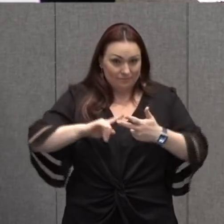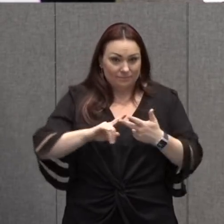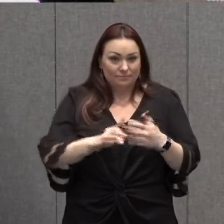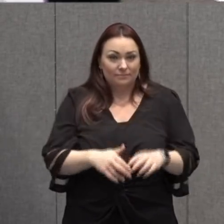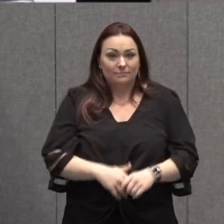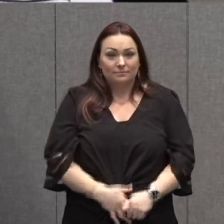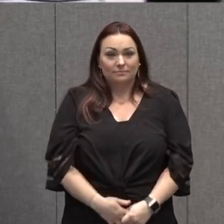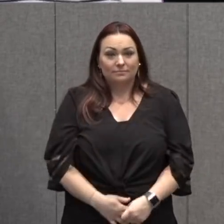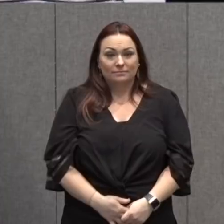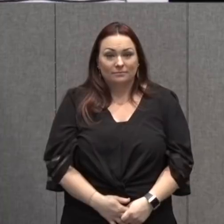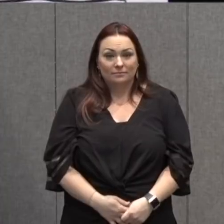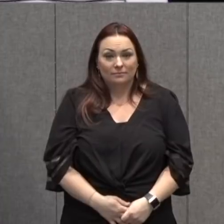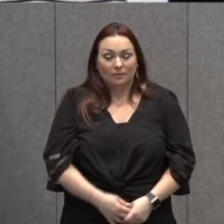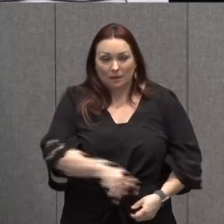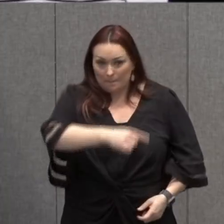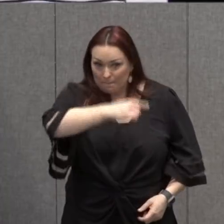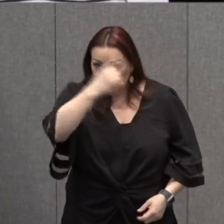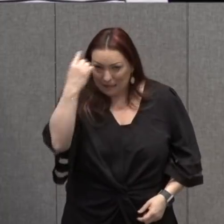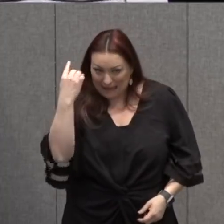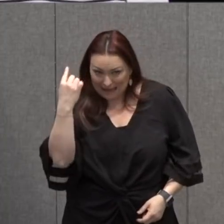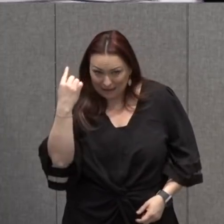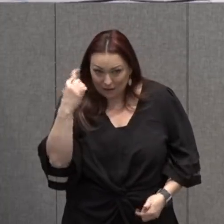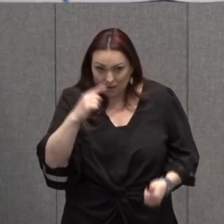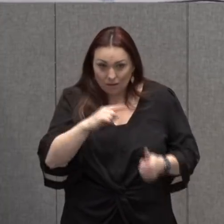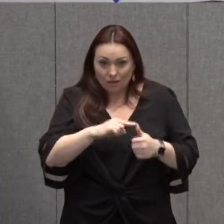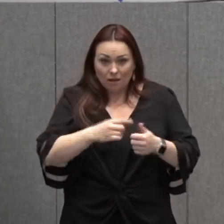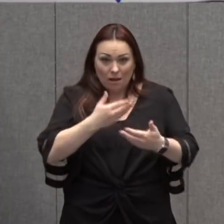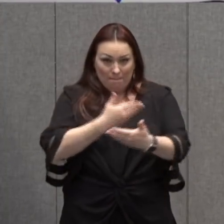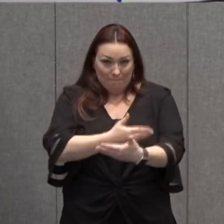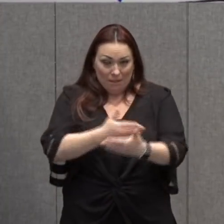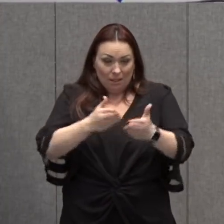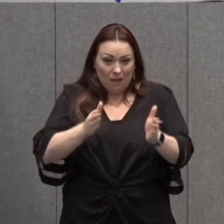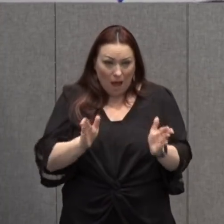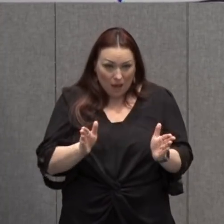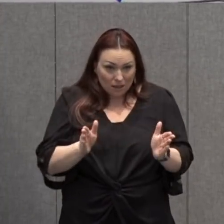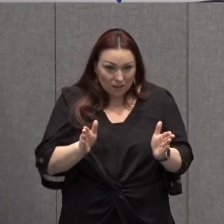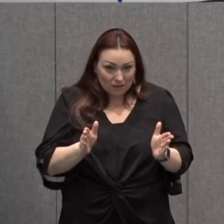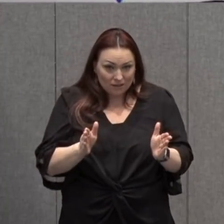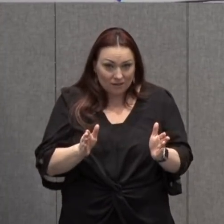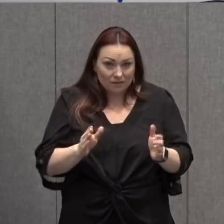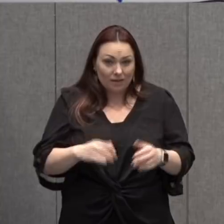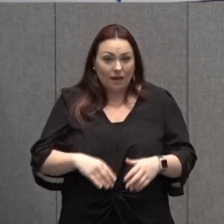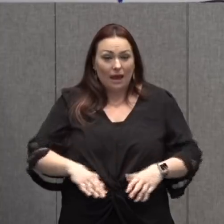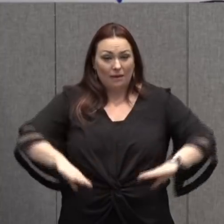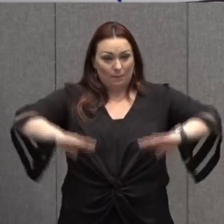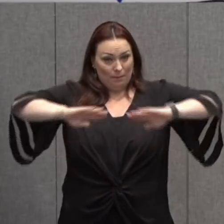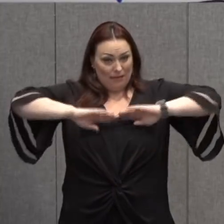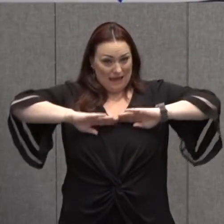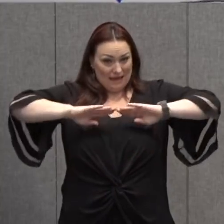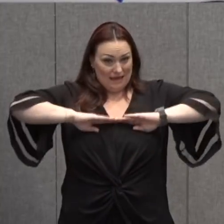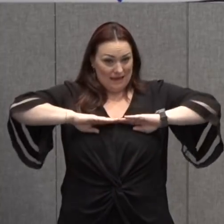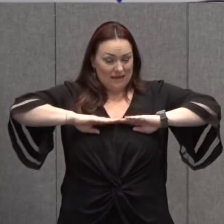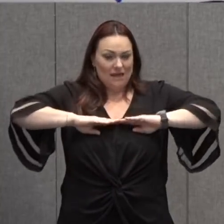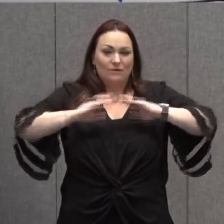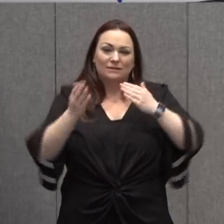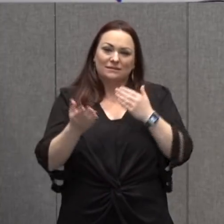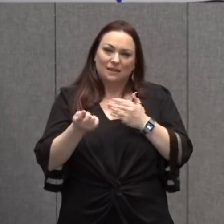Hm, black, block, and blanket. This one's much easier, at least for me.